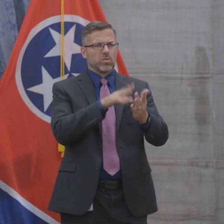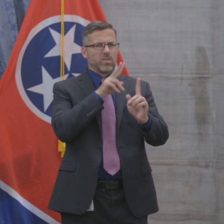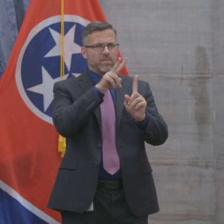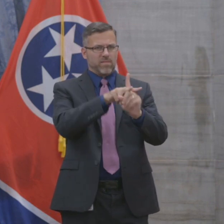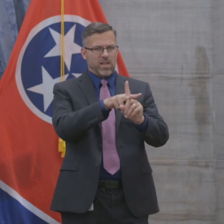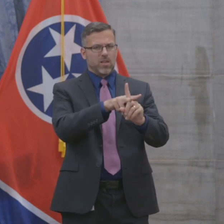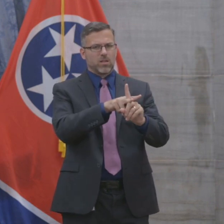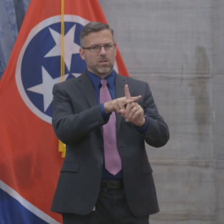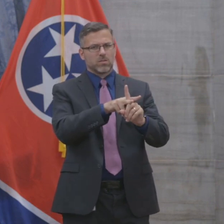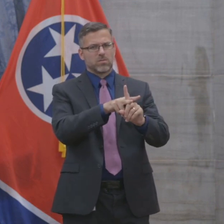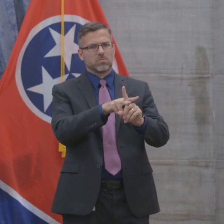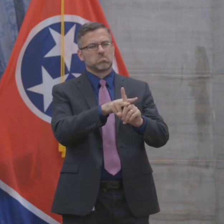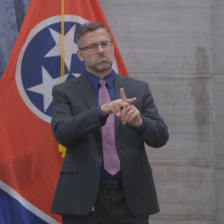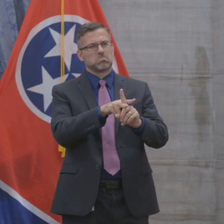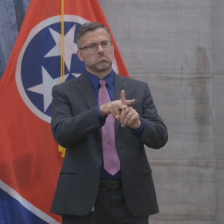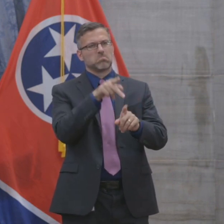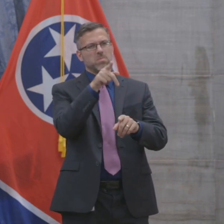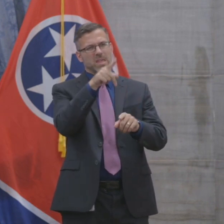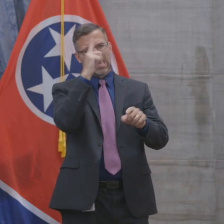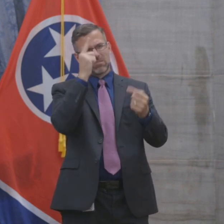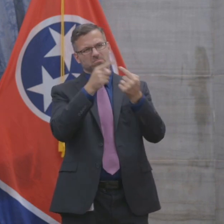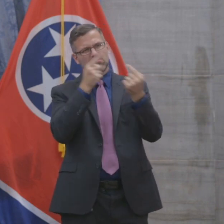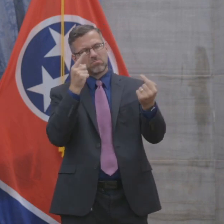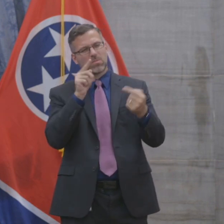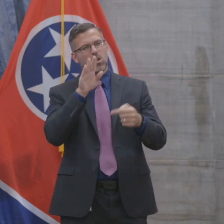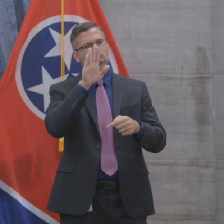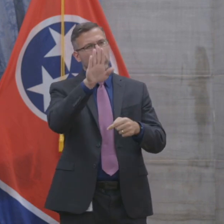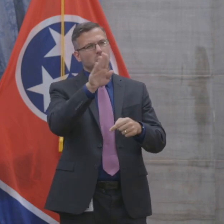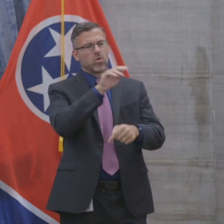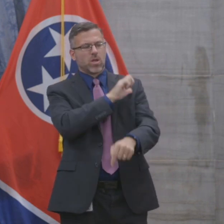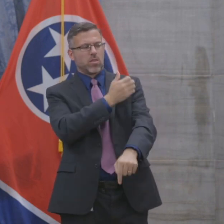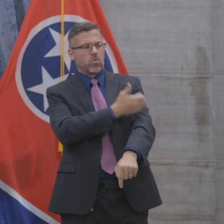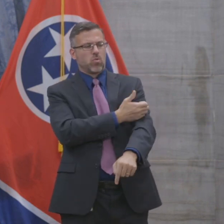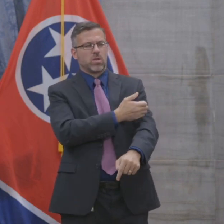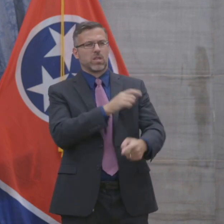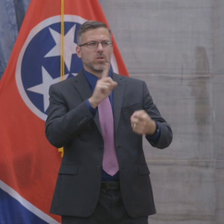that. You also have to remember that there could be seven to ten